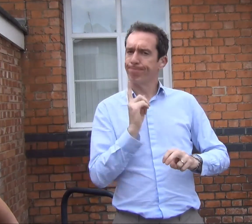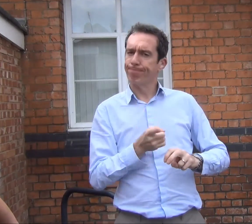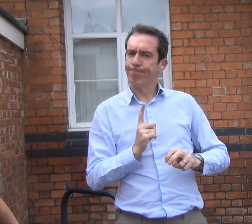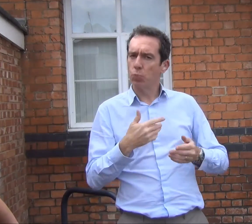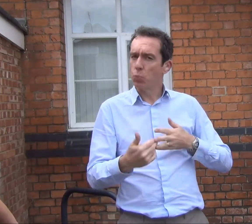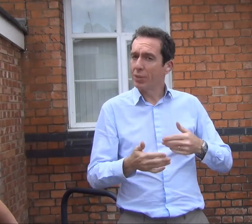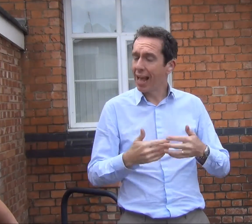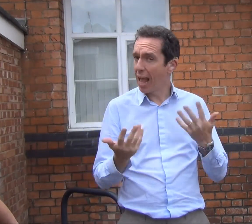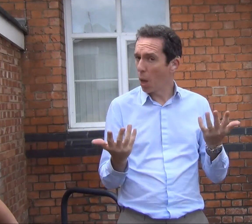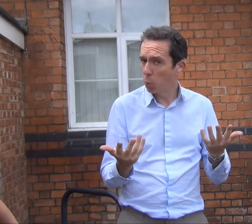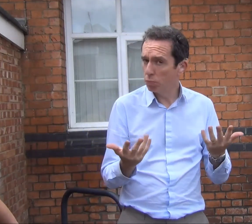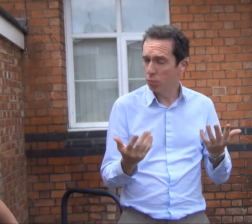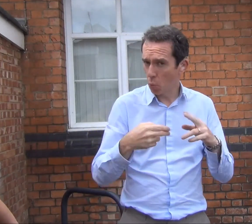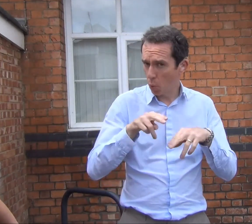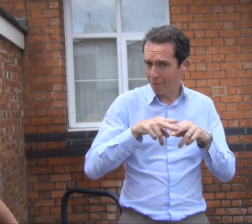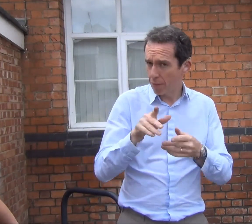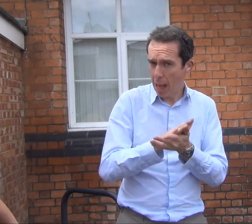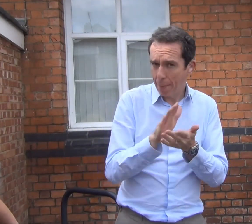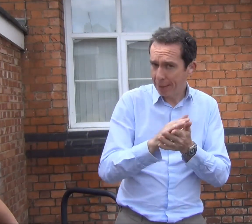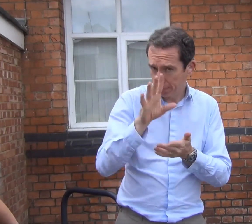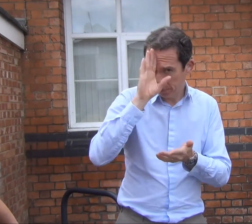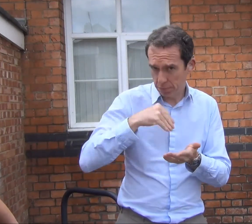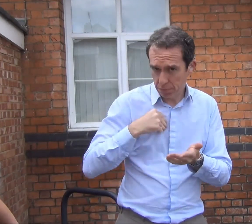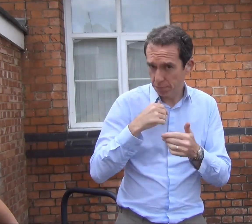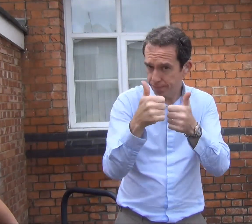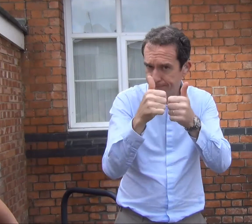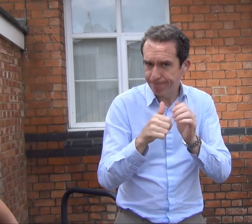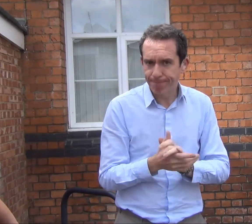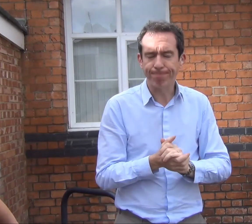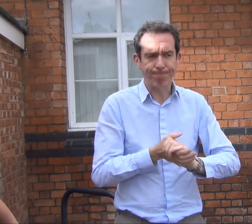He will look through it all and resolve it. If you are not happy about your G.P let me know.